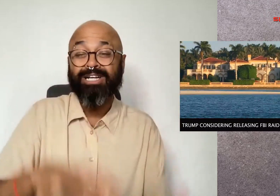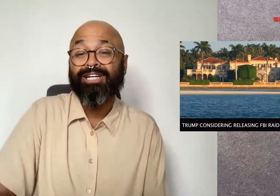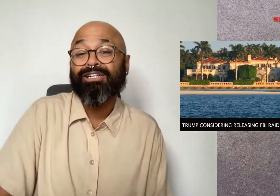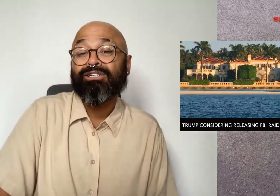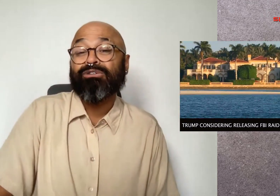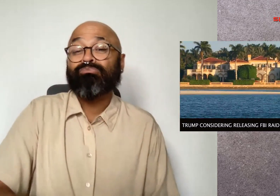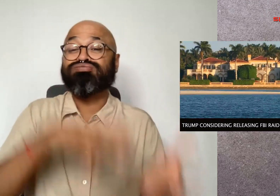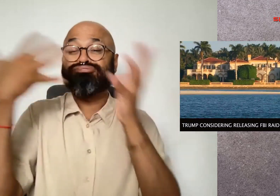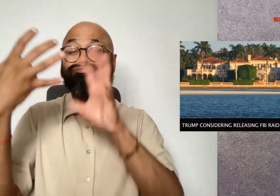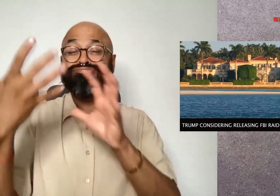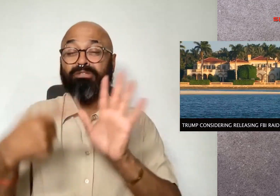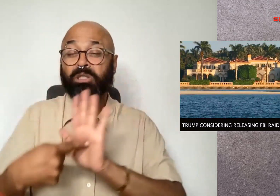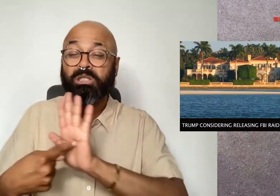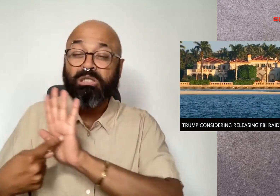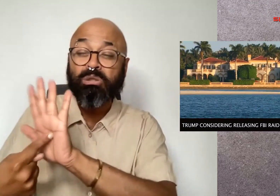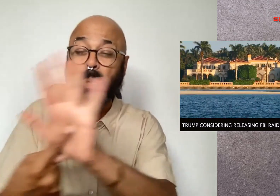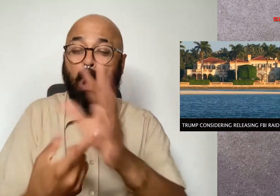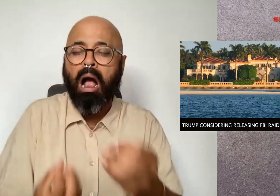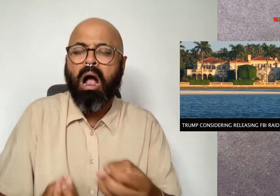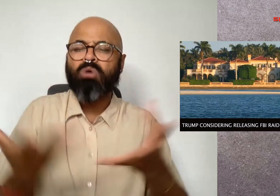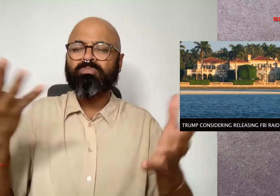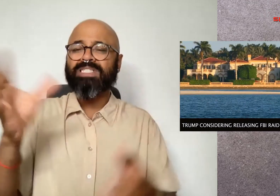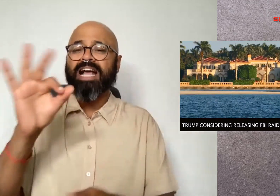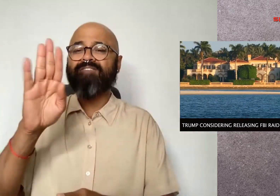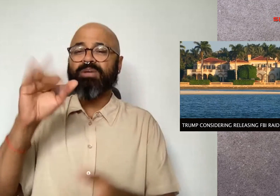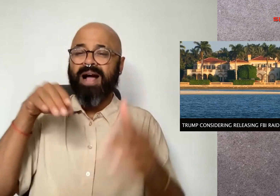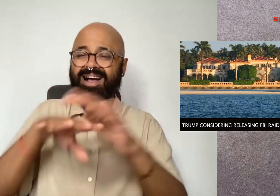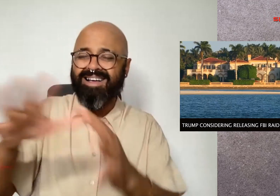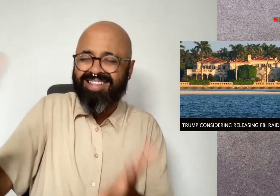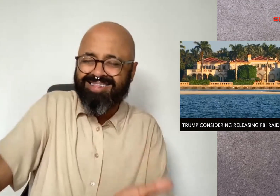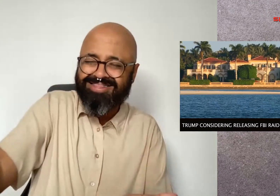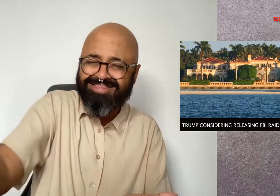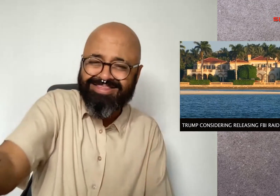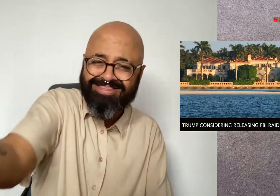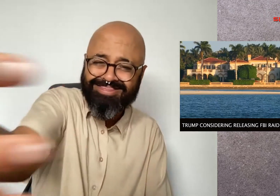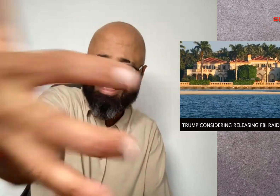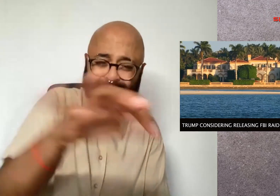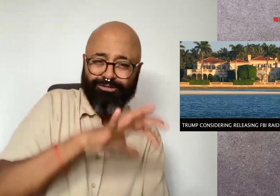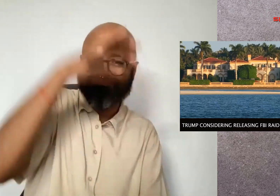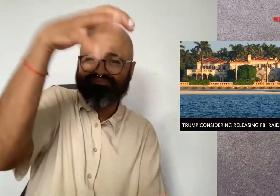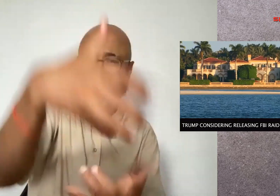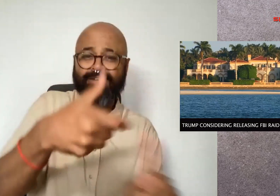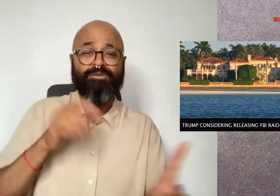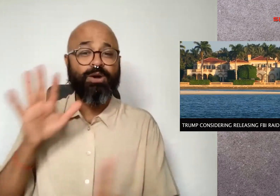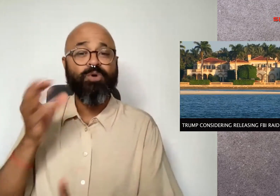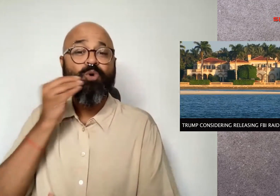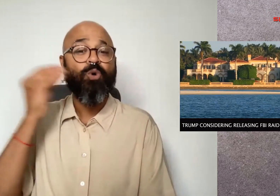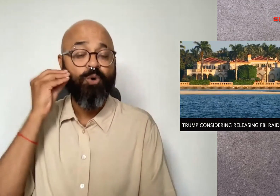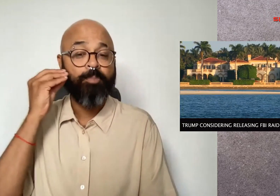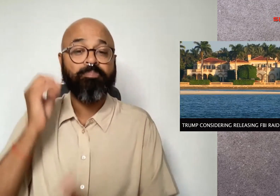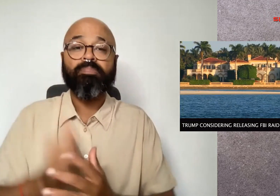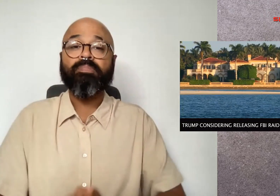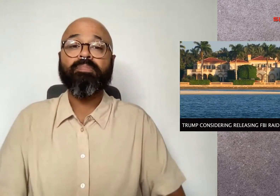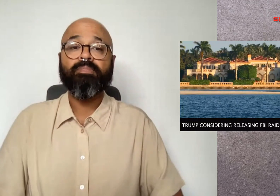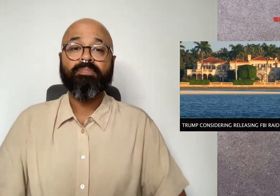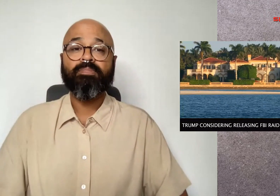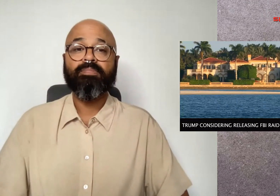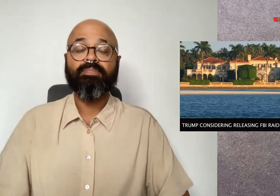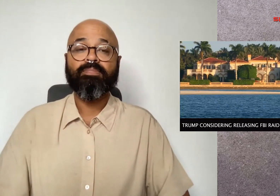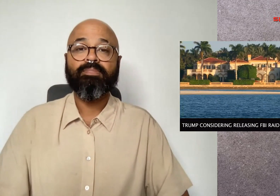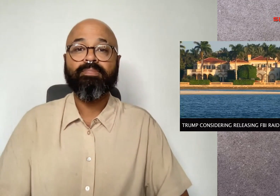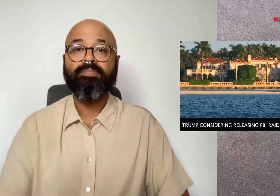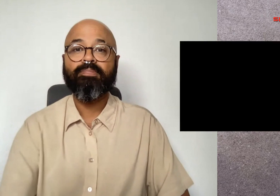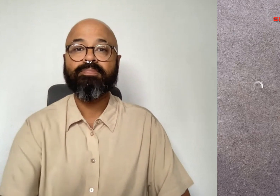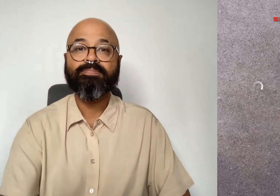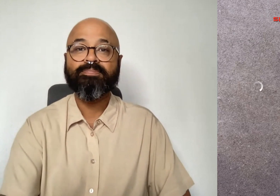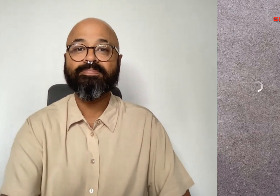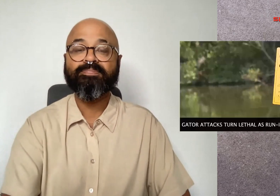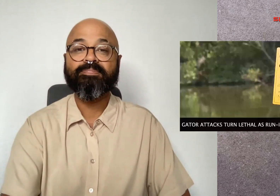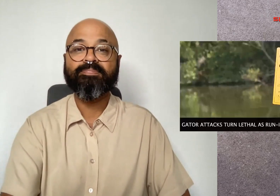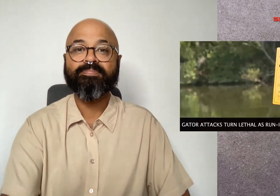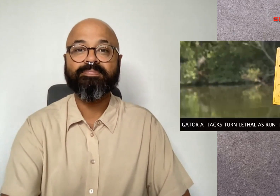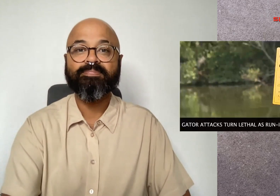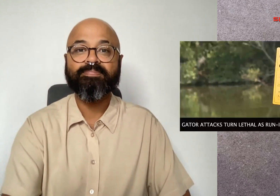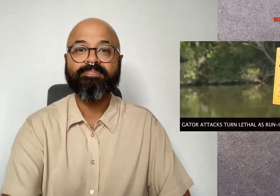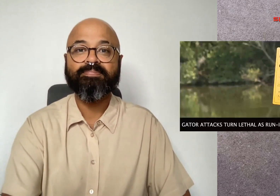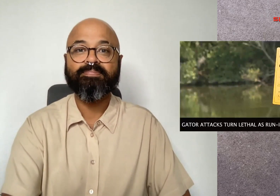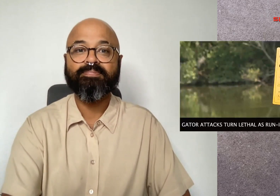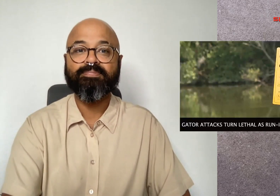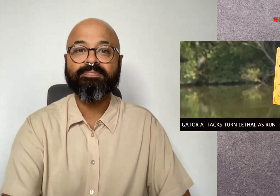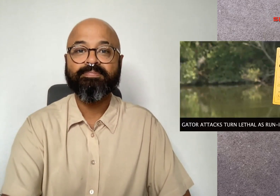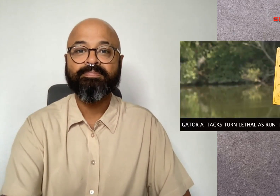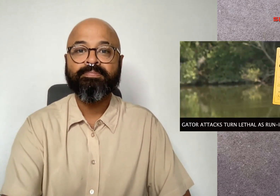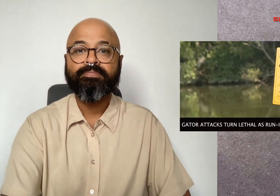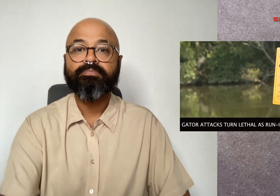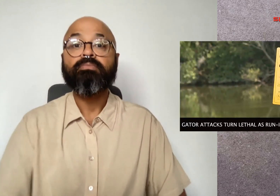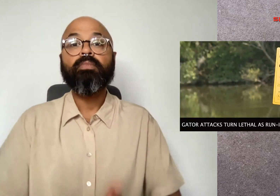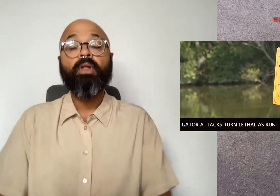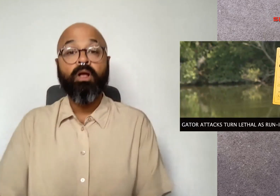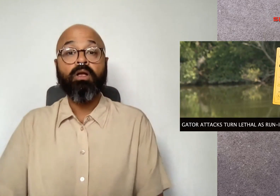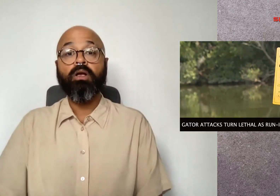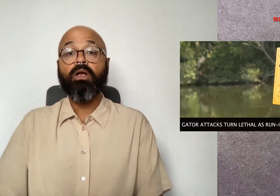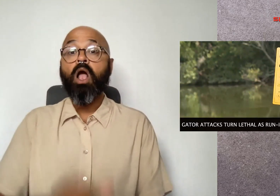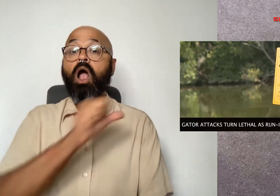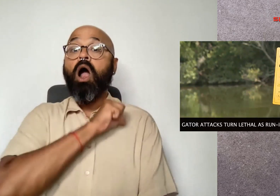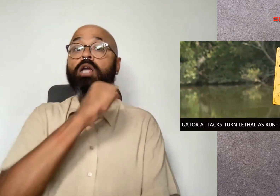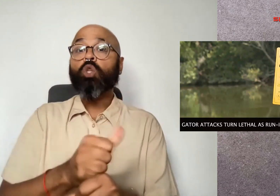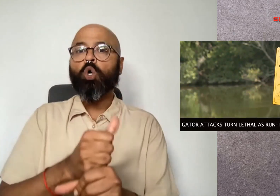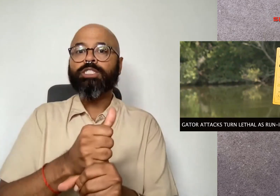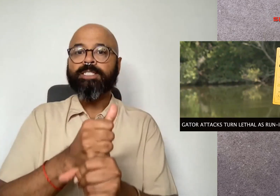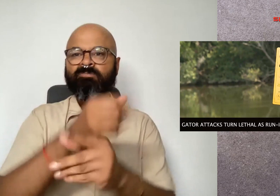backfire by showing the huge amount of materials federal agencies from his home